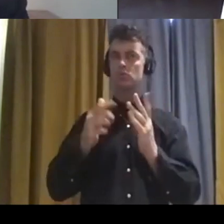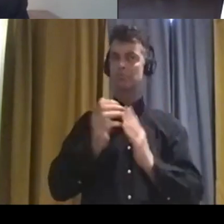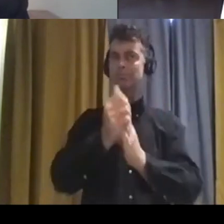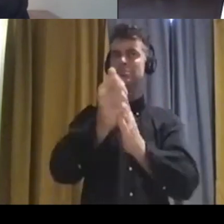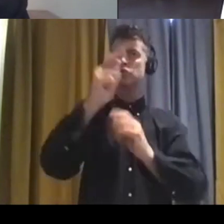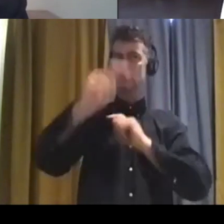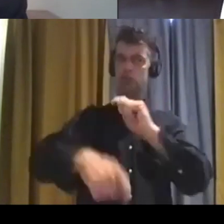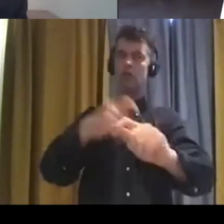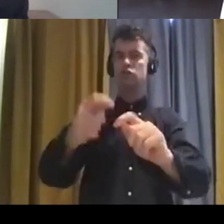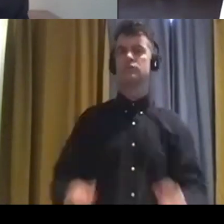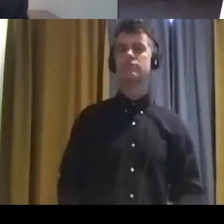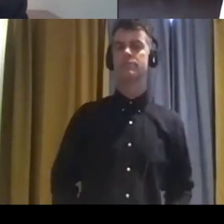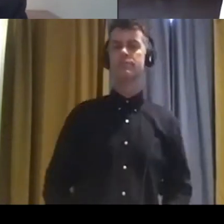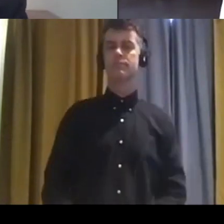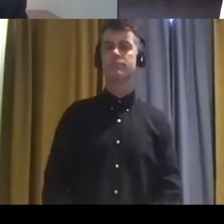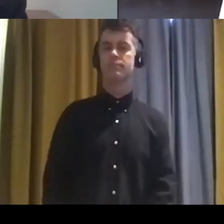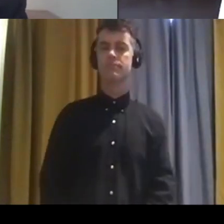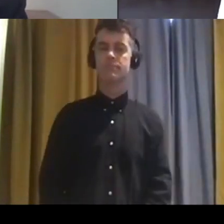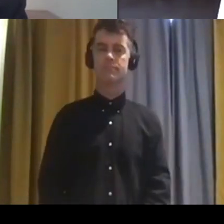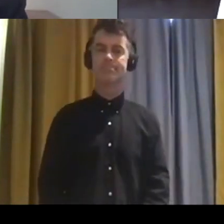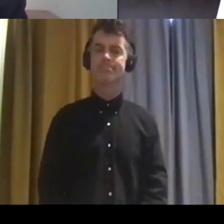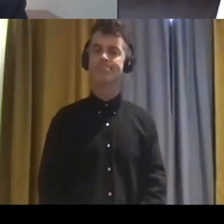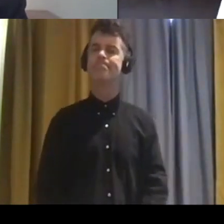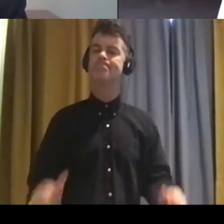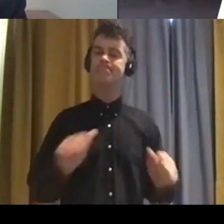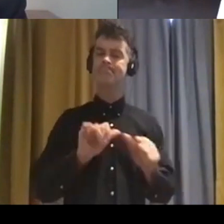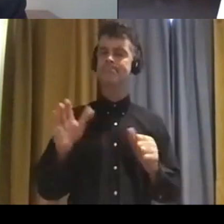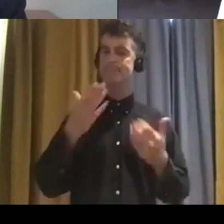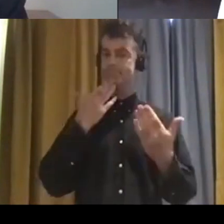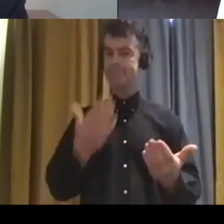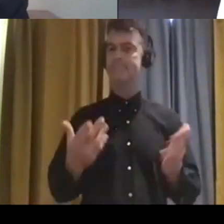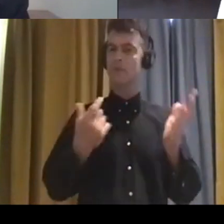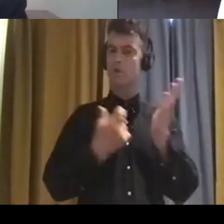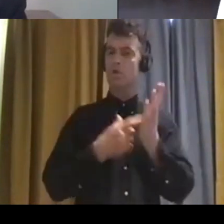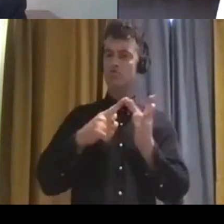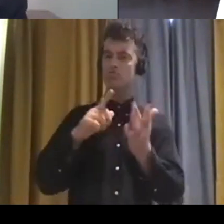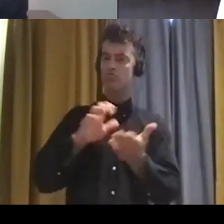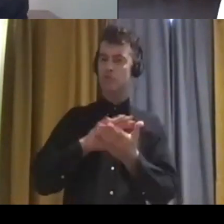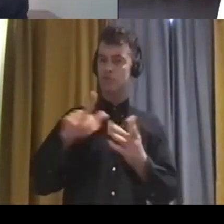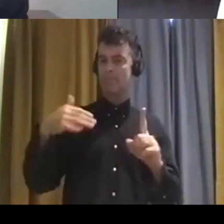different. Brilliant and and Rich you've got a background in in portfolio and investment